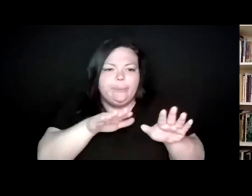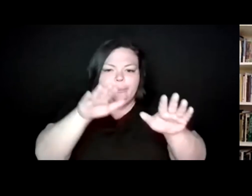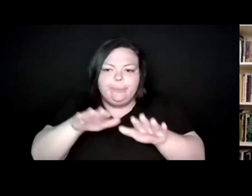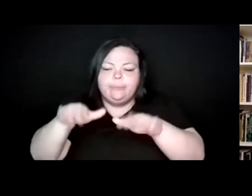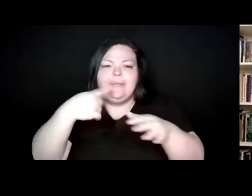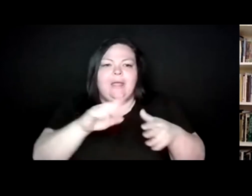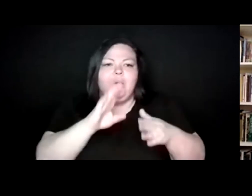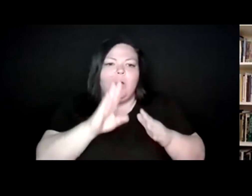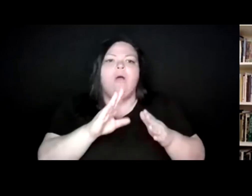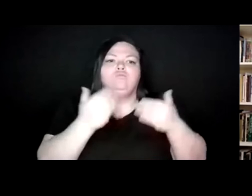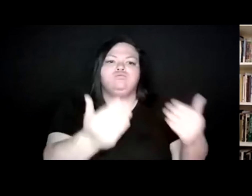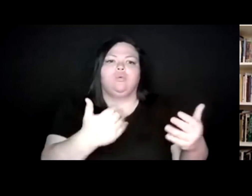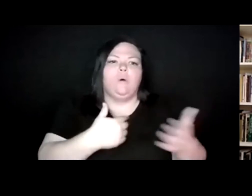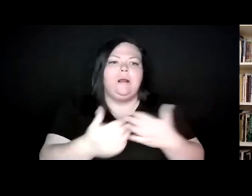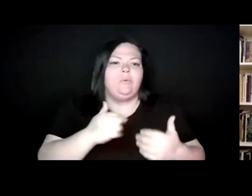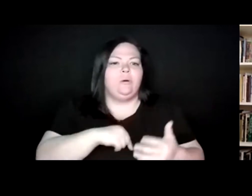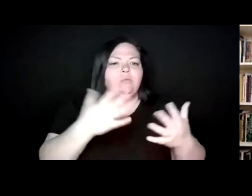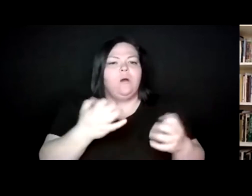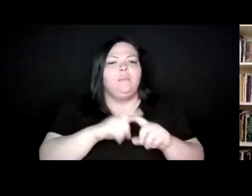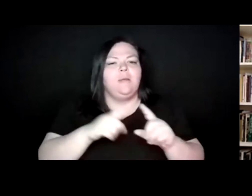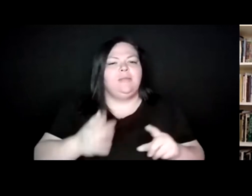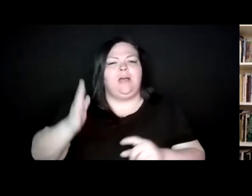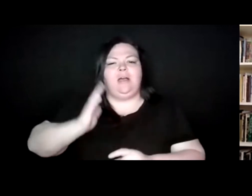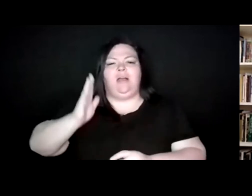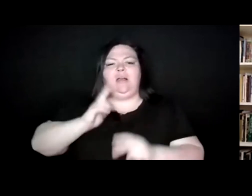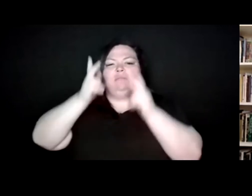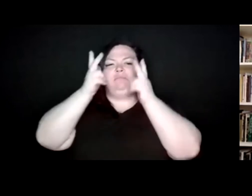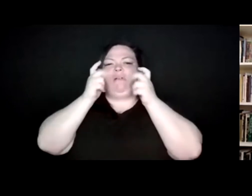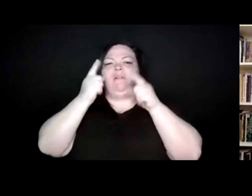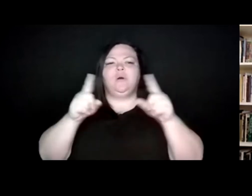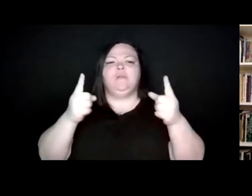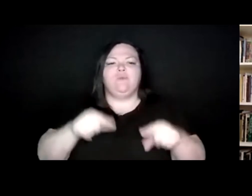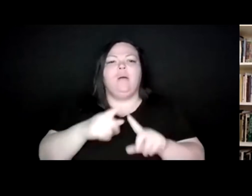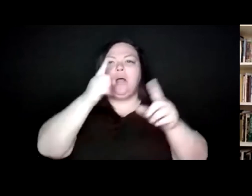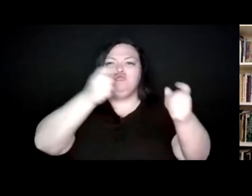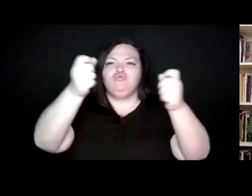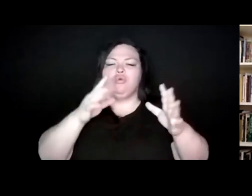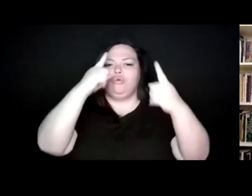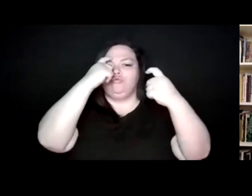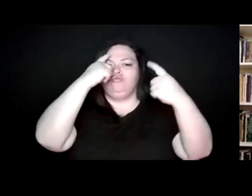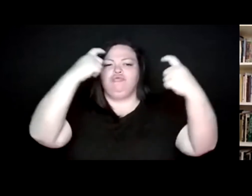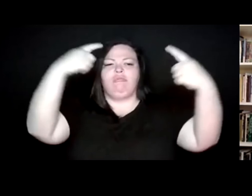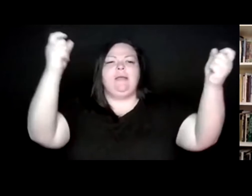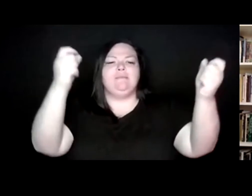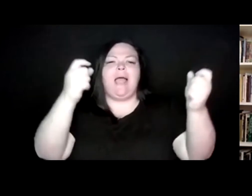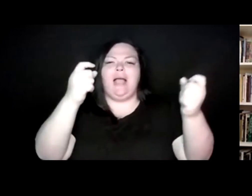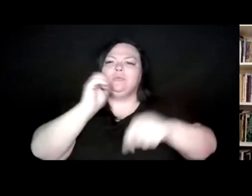The medieval monk who doled out benedictions/ arose from a ruler’s dream / and was then fathered by a clockmaker.//